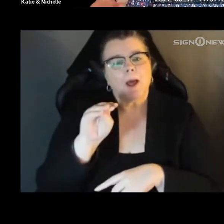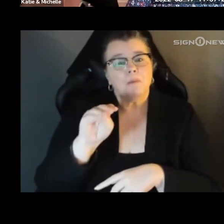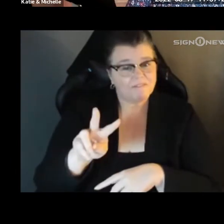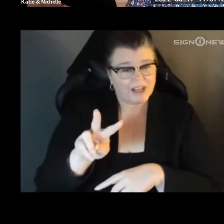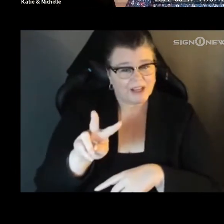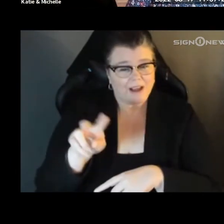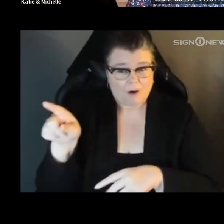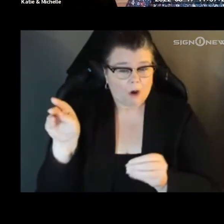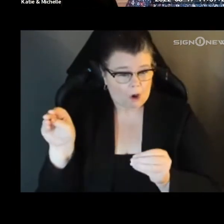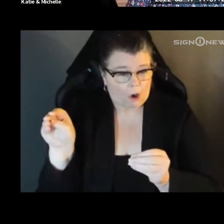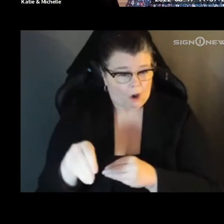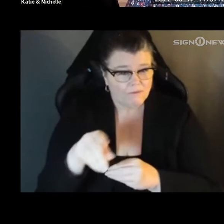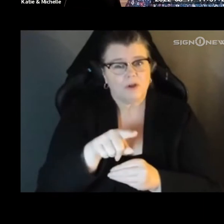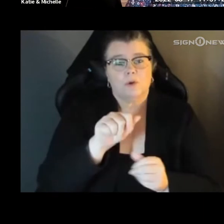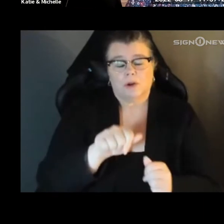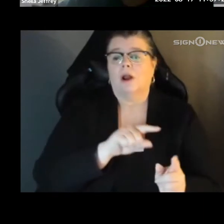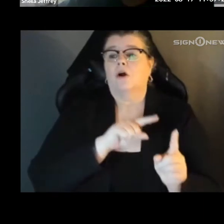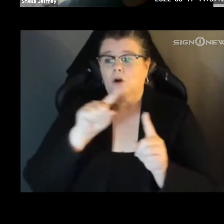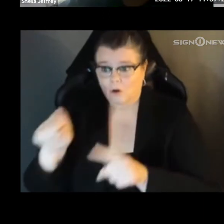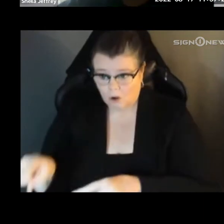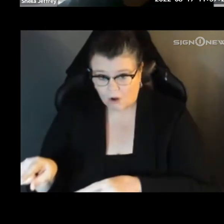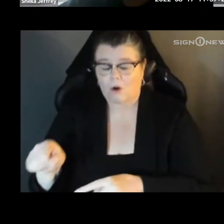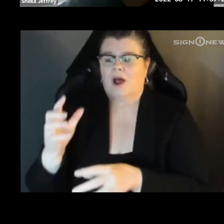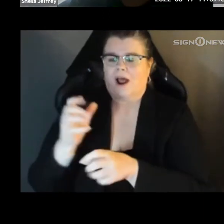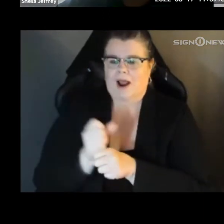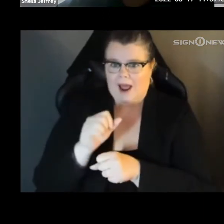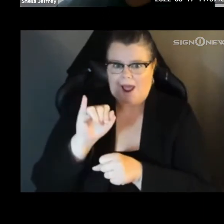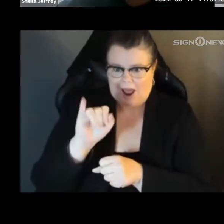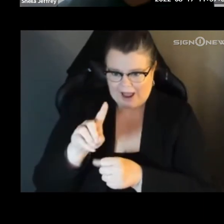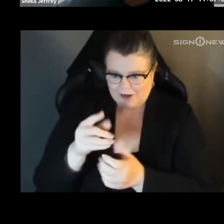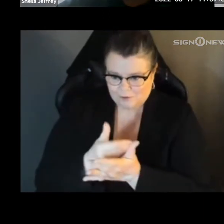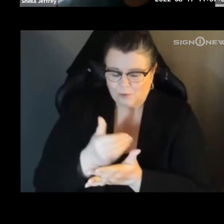could do it right there when you get your ID back to the grocery store right now you'll have